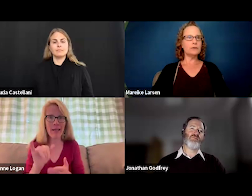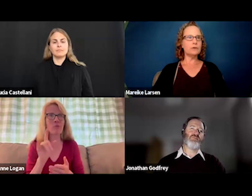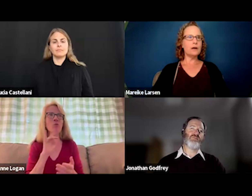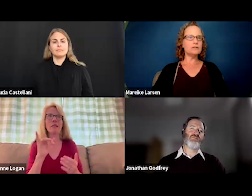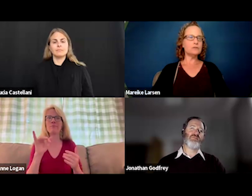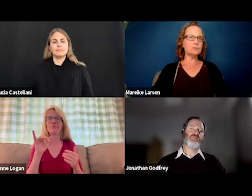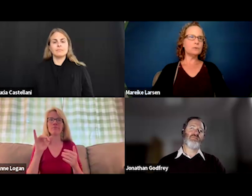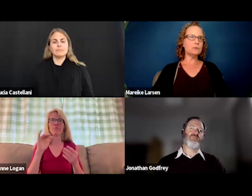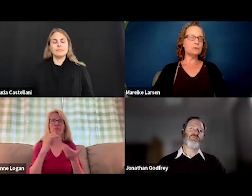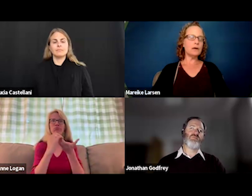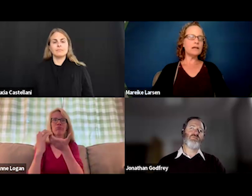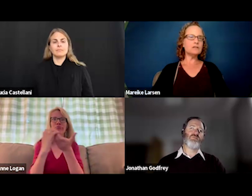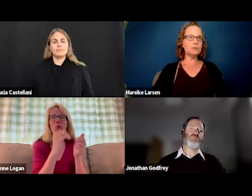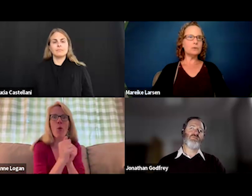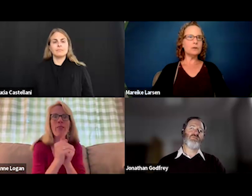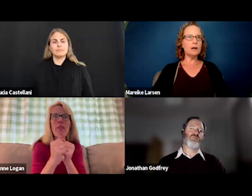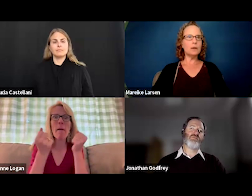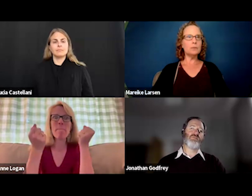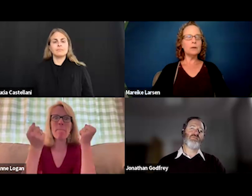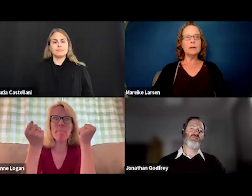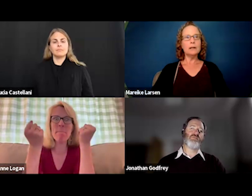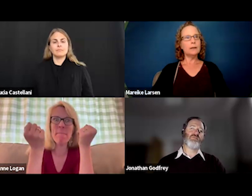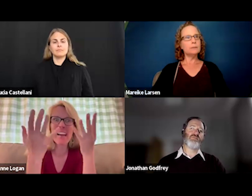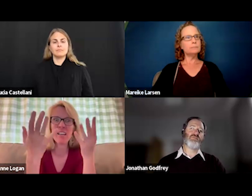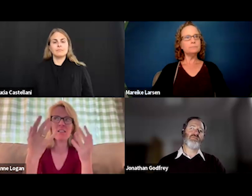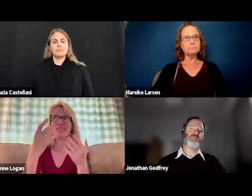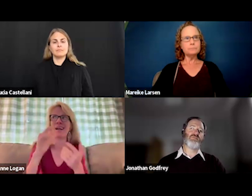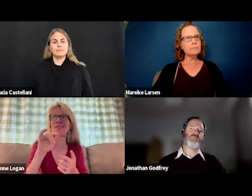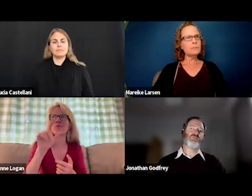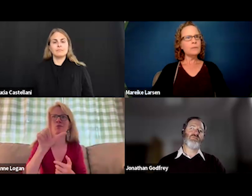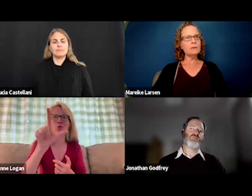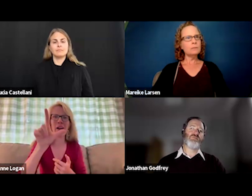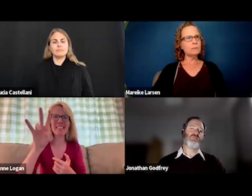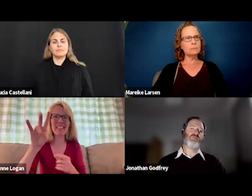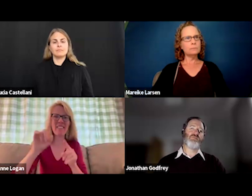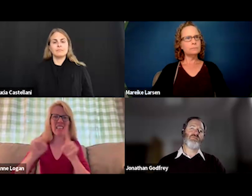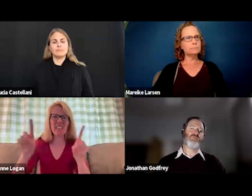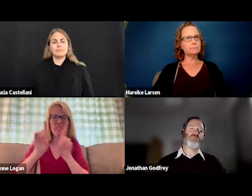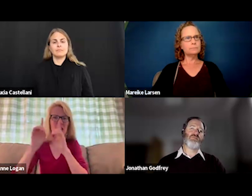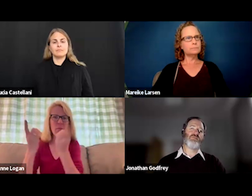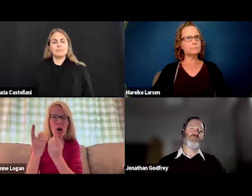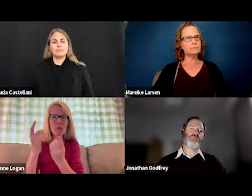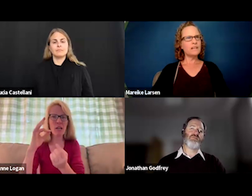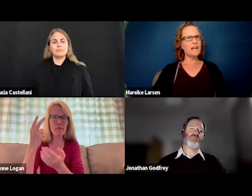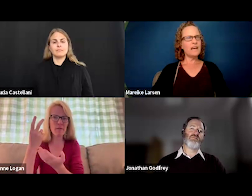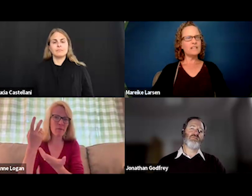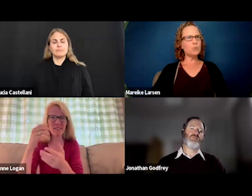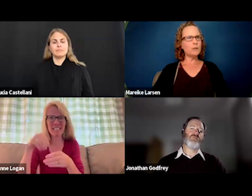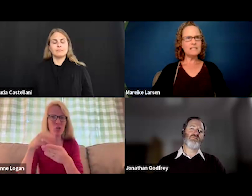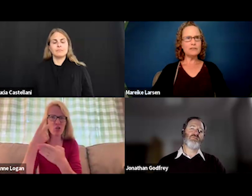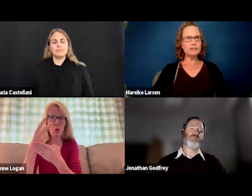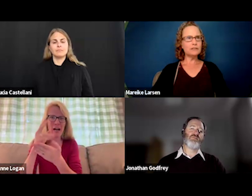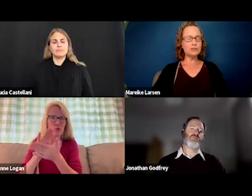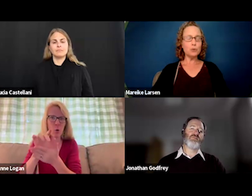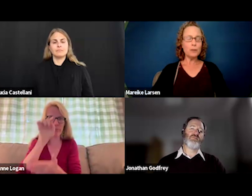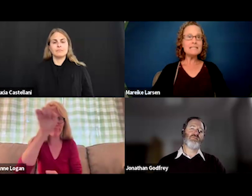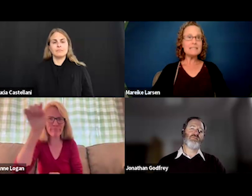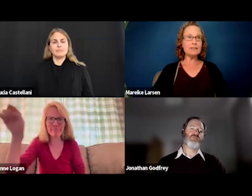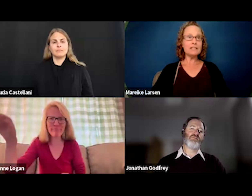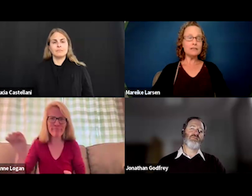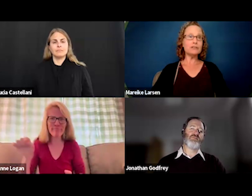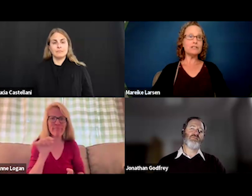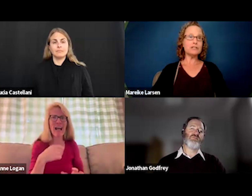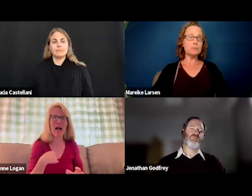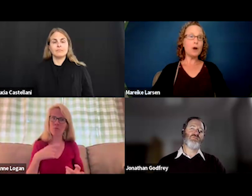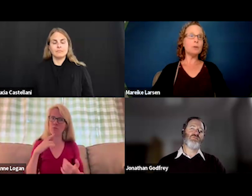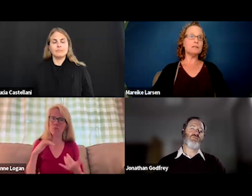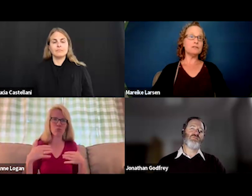of a grad school club that had 27 different departments